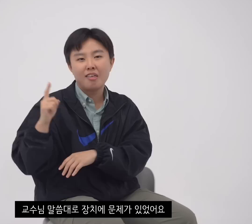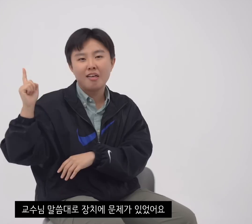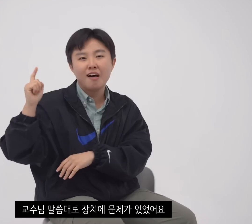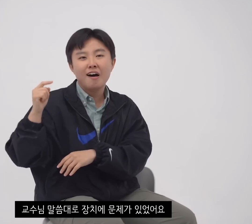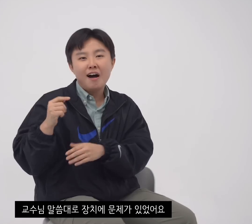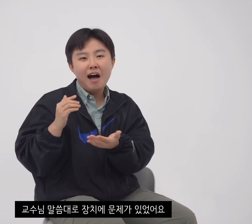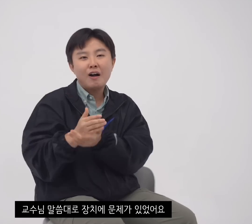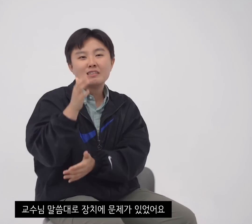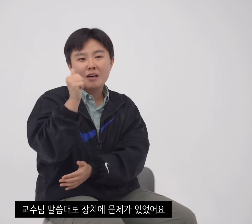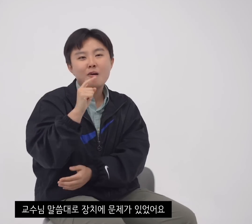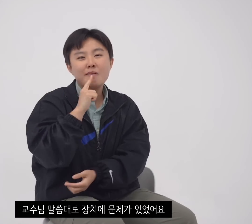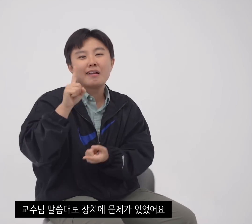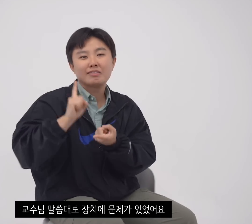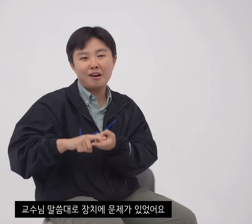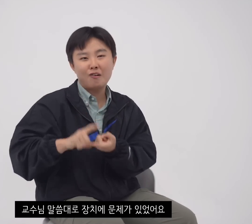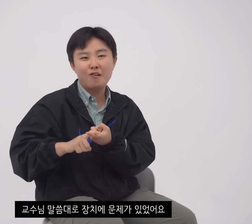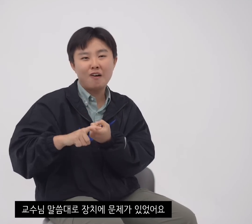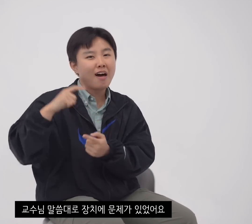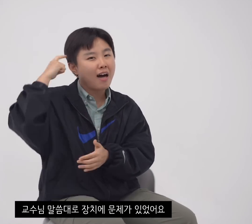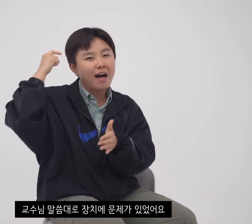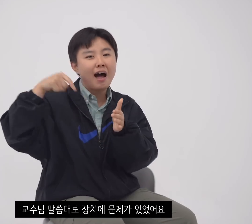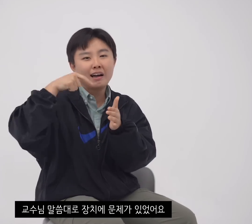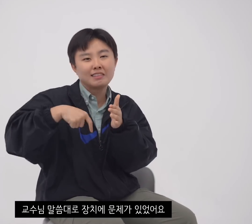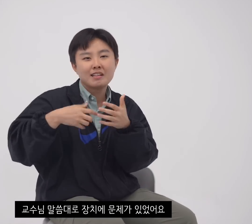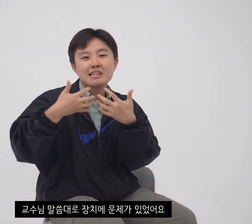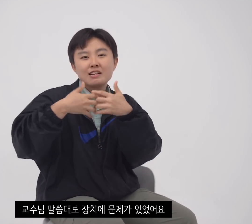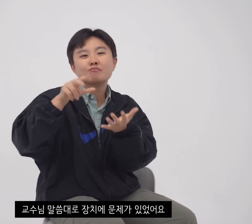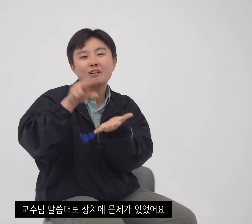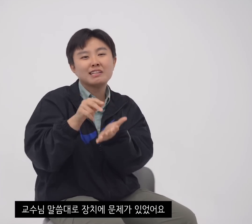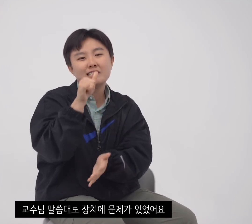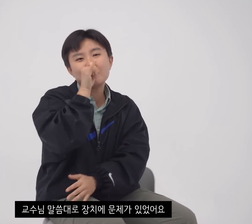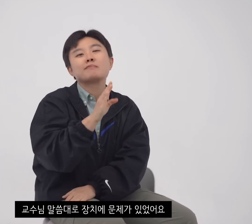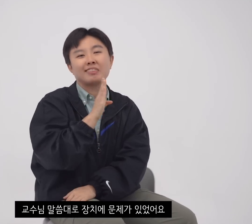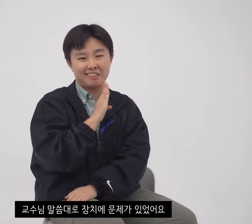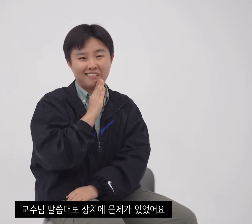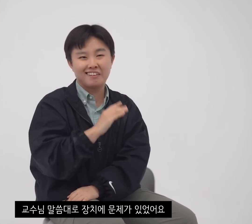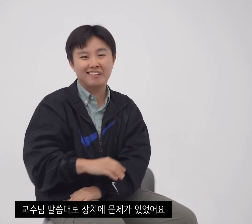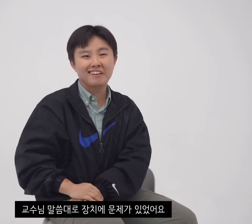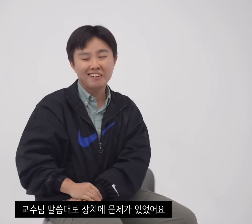but as the professor said, there was a problem with the device.